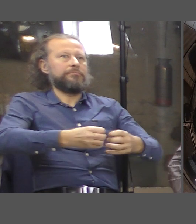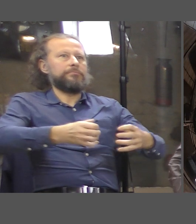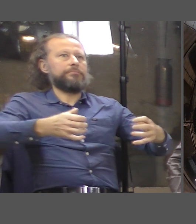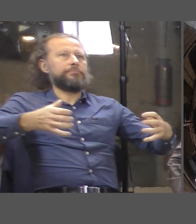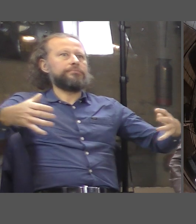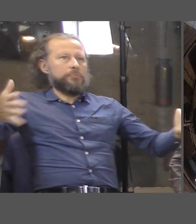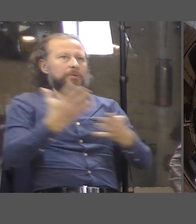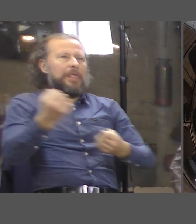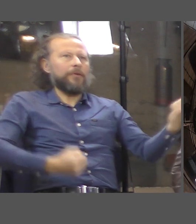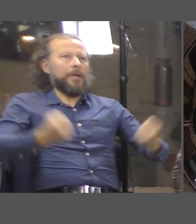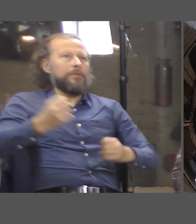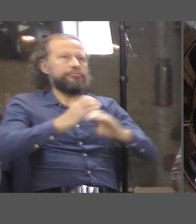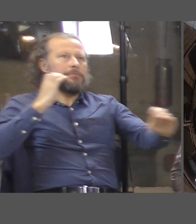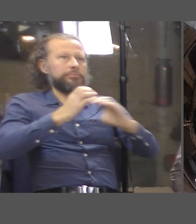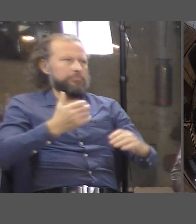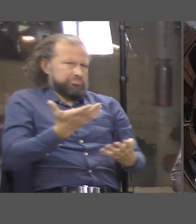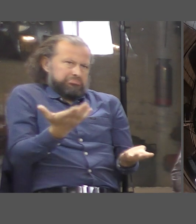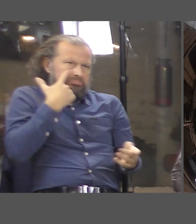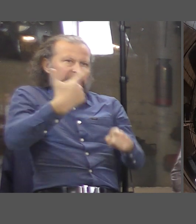and now more and more deaf people working as a lorry driver,